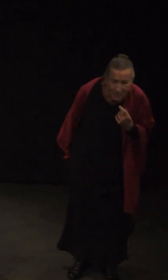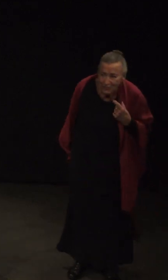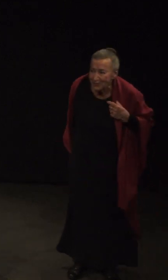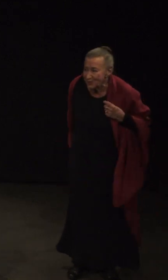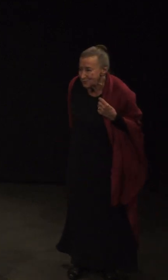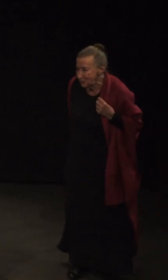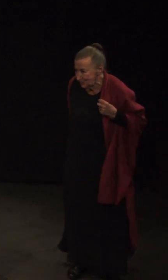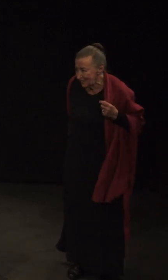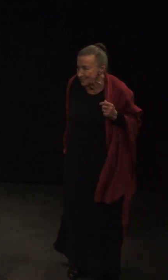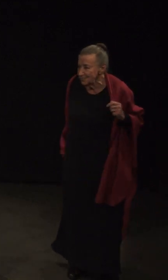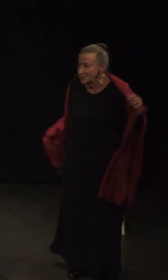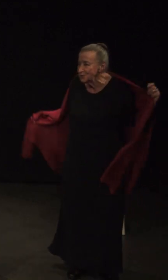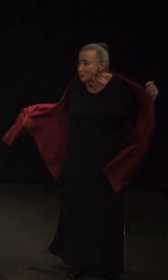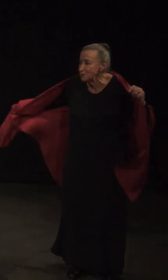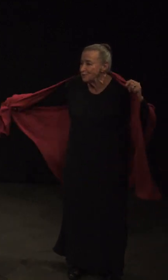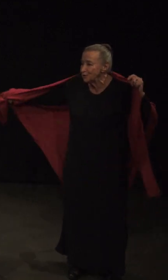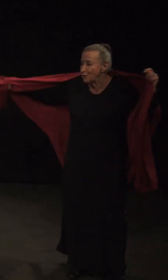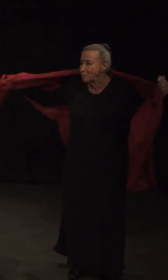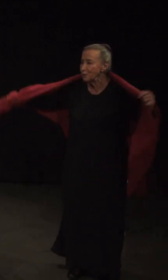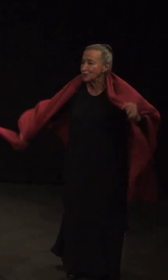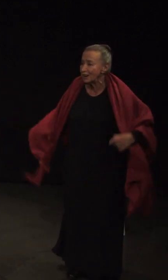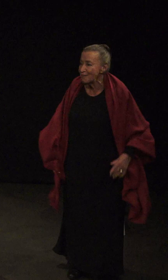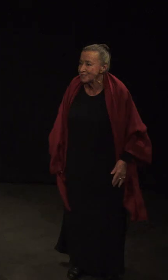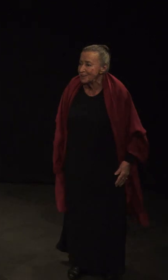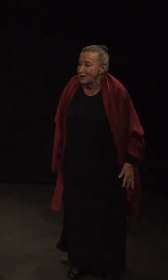The swift black ants traversed the grass